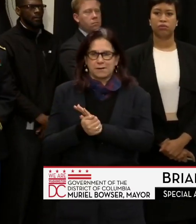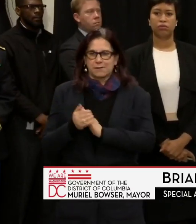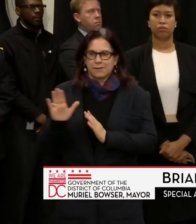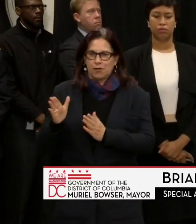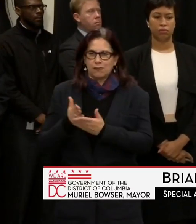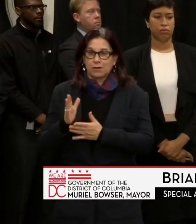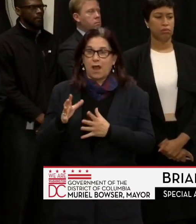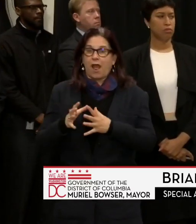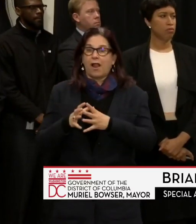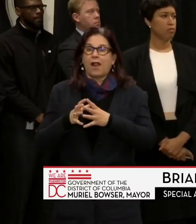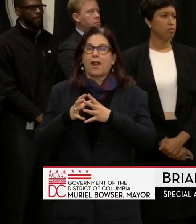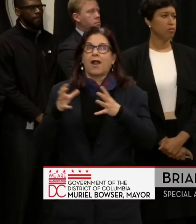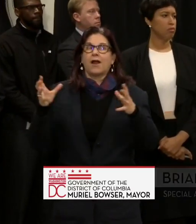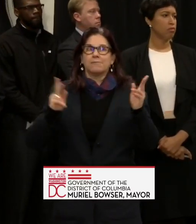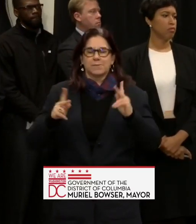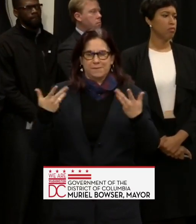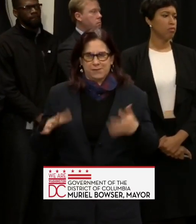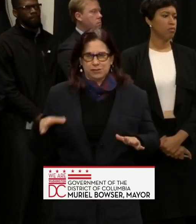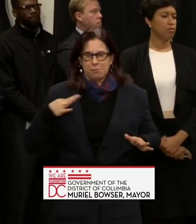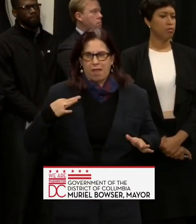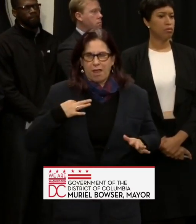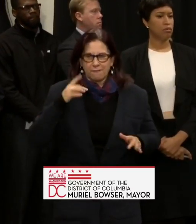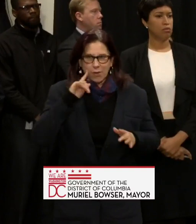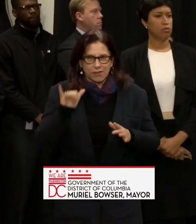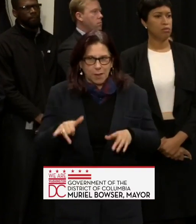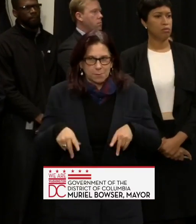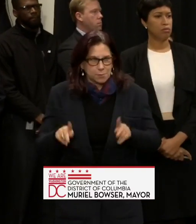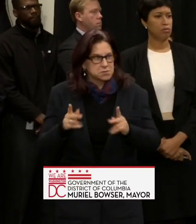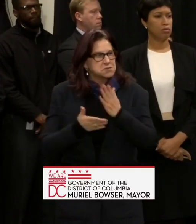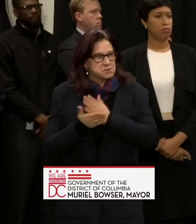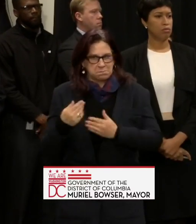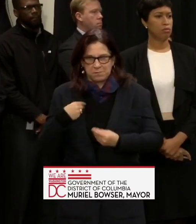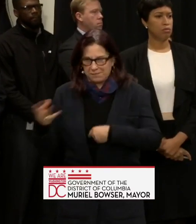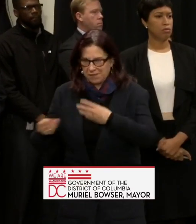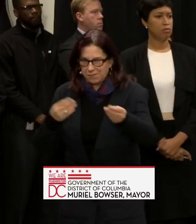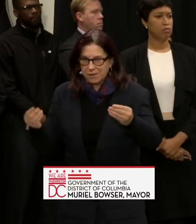THERE HAS BEEN SOME GRANTED AND I UNDERSTAND THERE ARE SOME STILL BEING PROCESSED. >> .